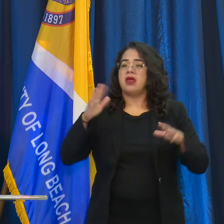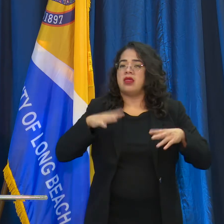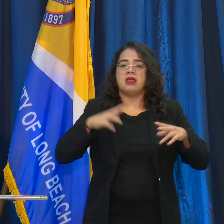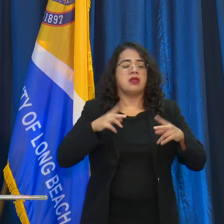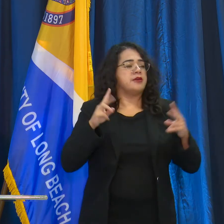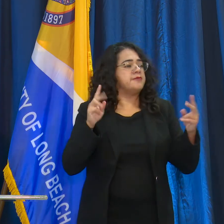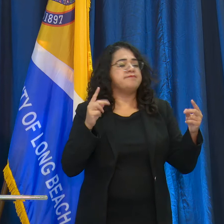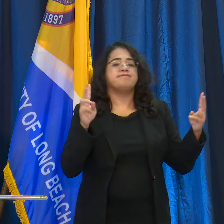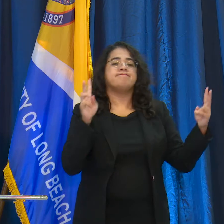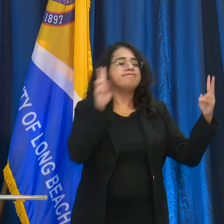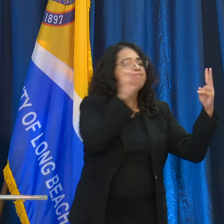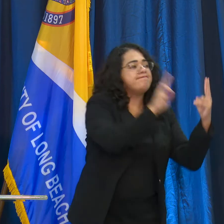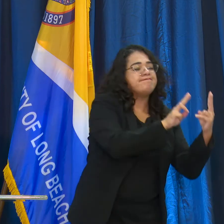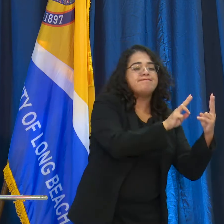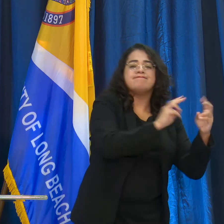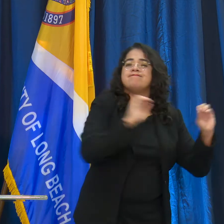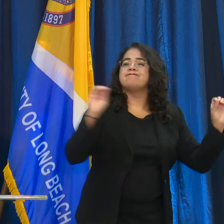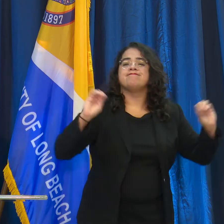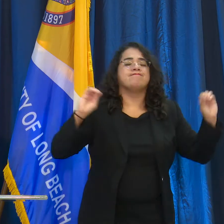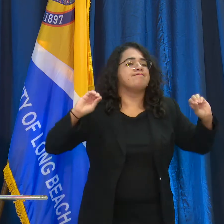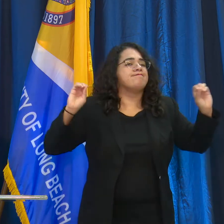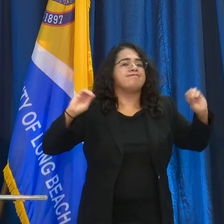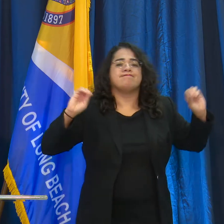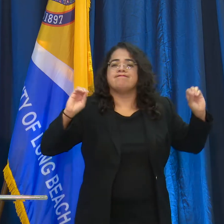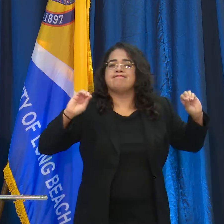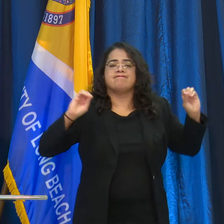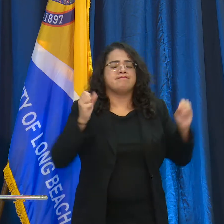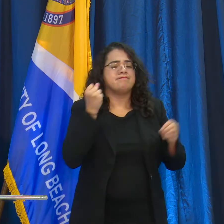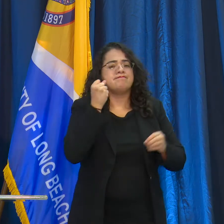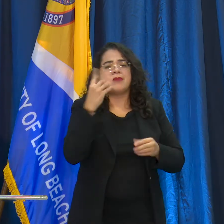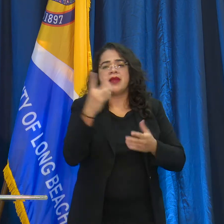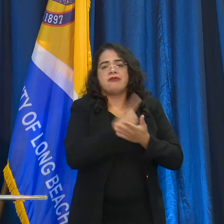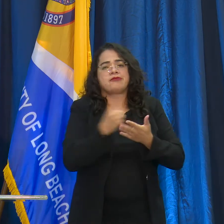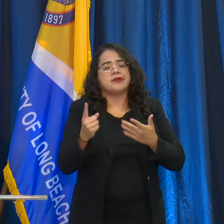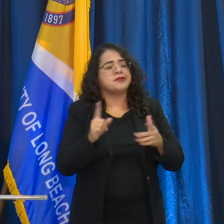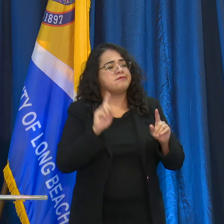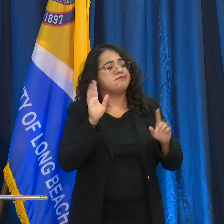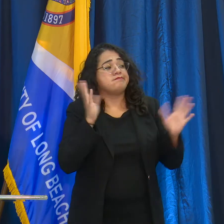weeks, so we weren't exposed to them directly.